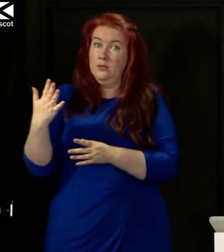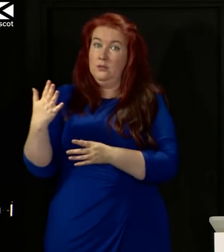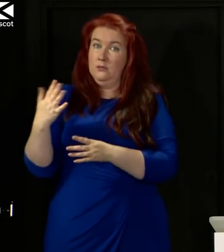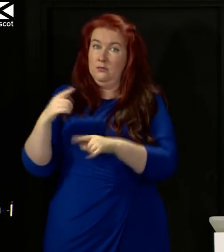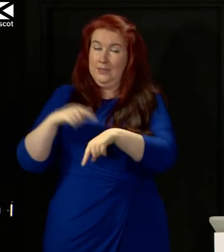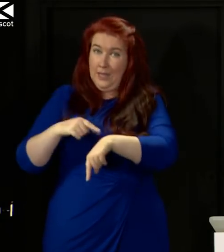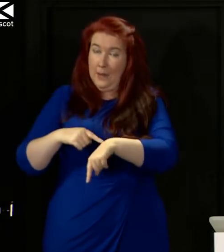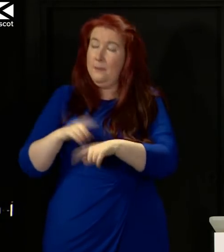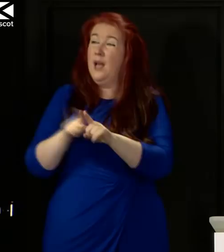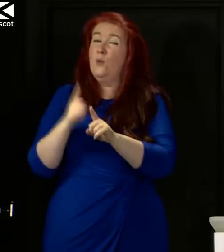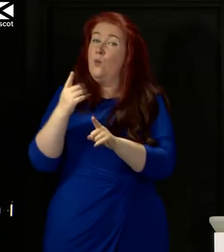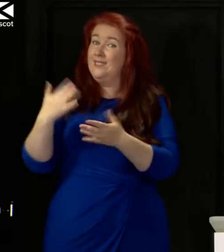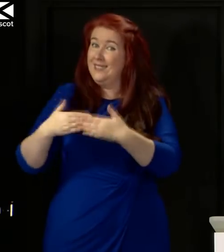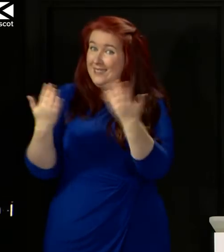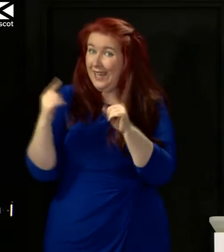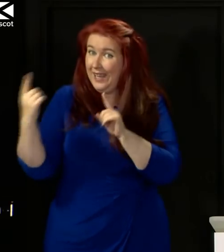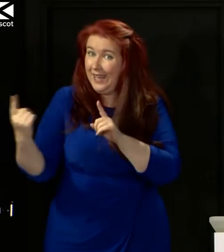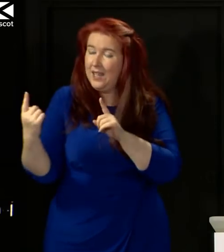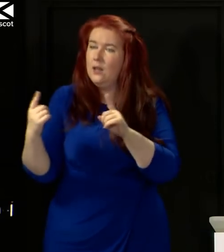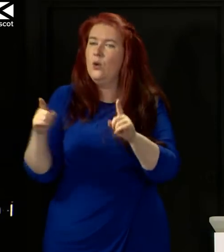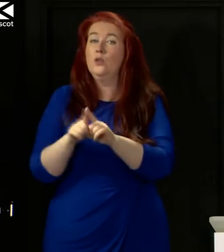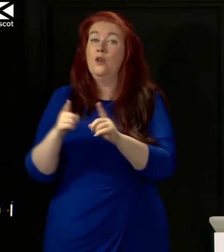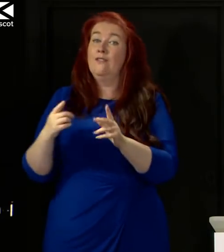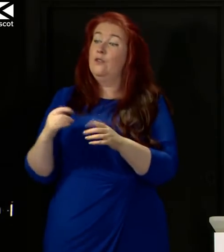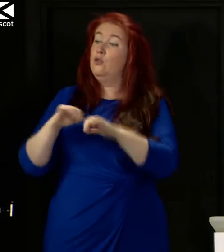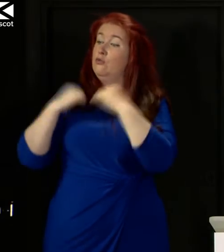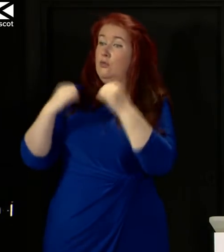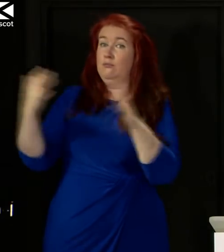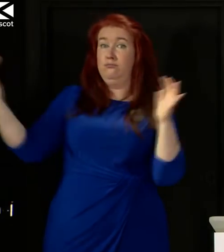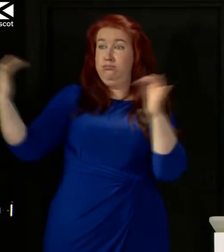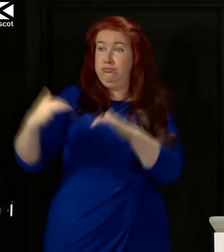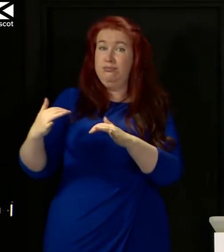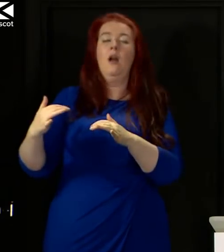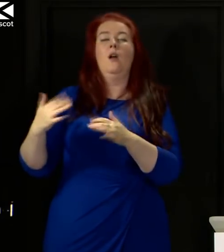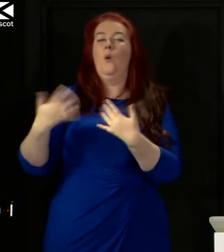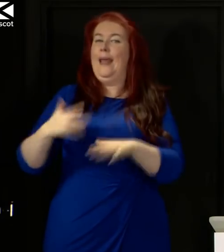please keep to a maximum of 8 people in a group. Please wash your hands often.